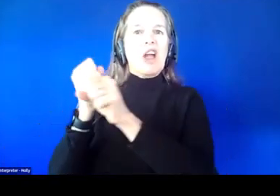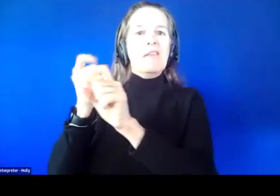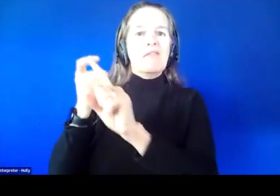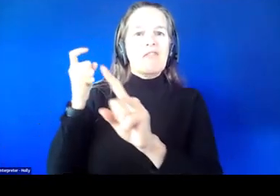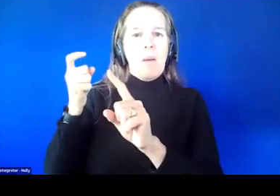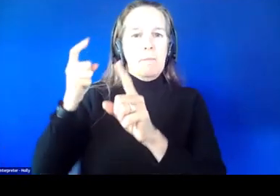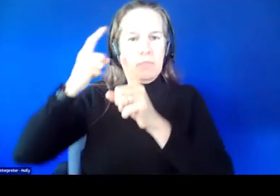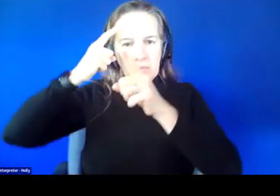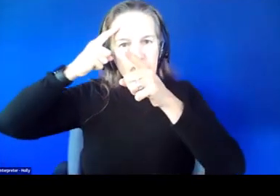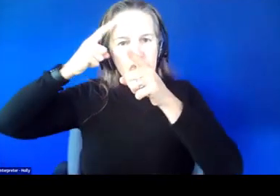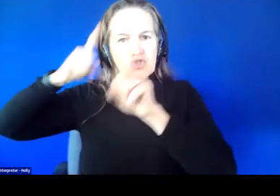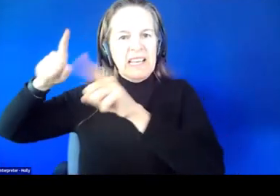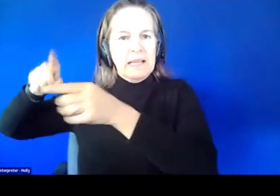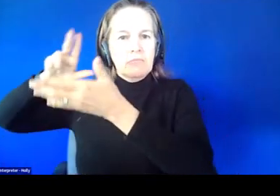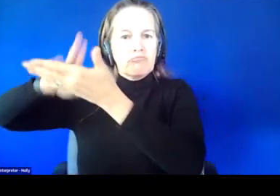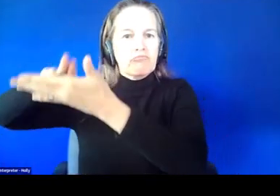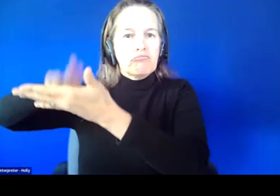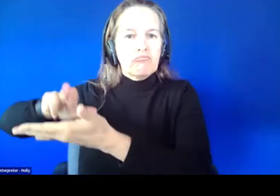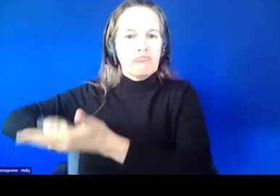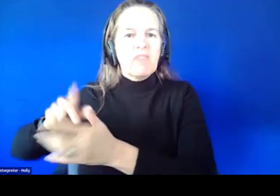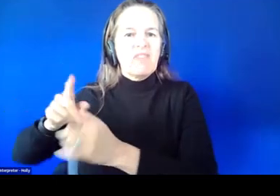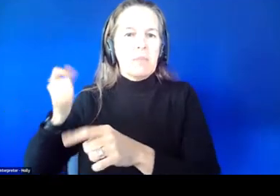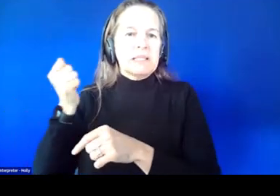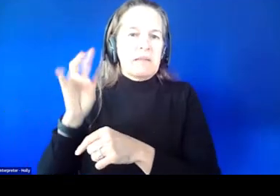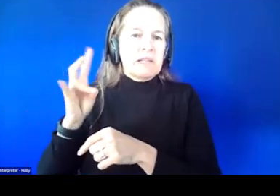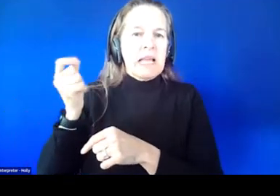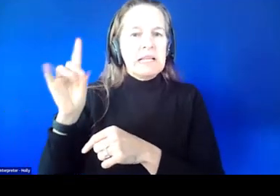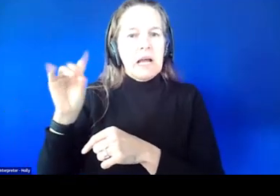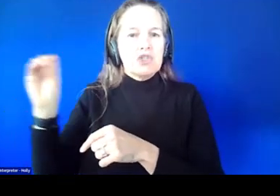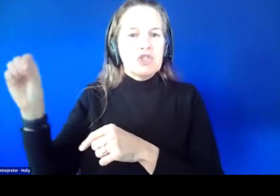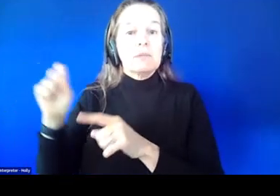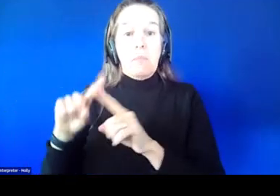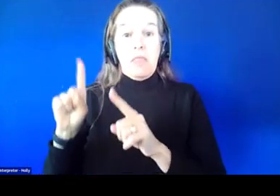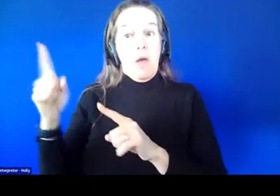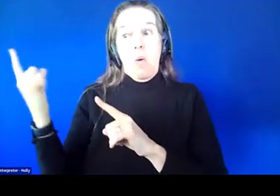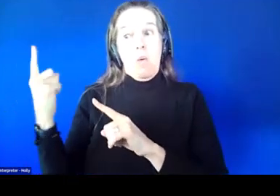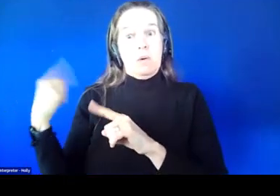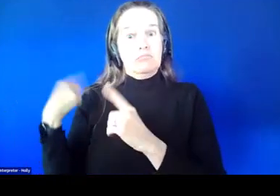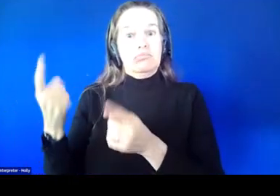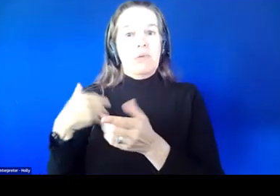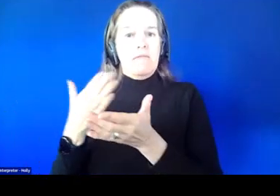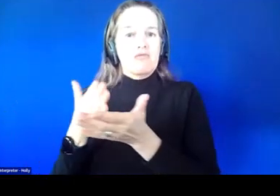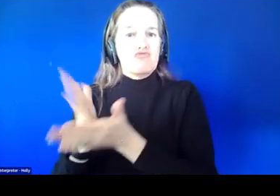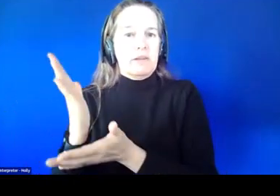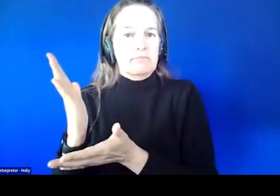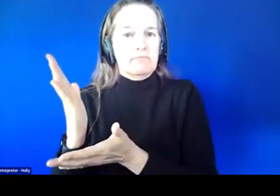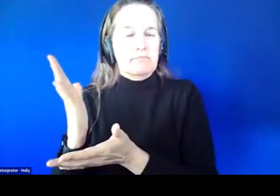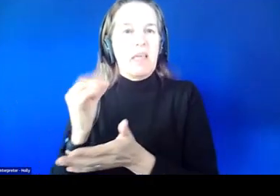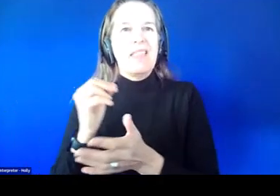the 17-1800s um but they've always had that right and this was really affirmed in the early 19th